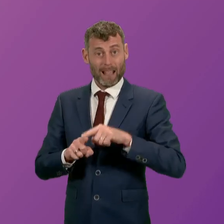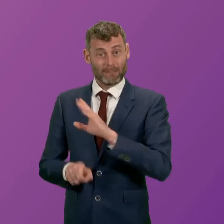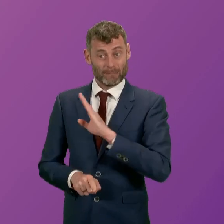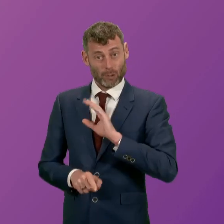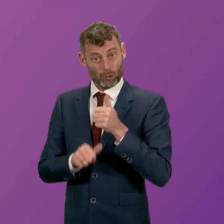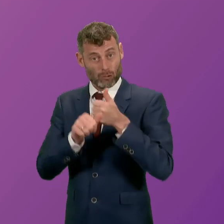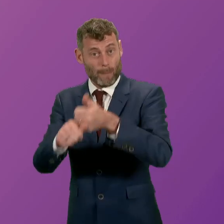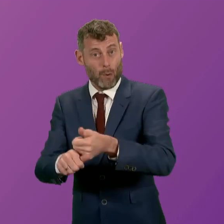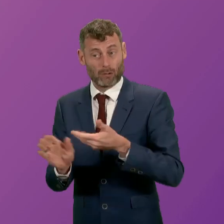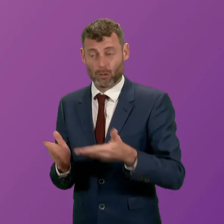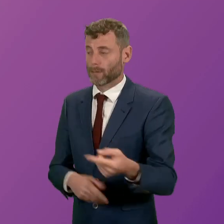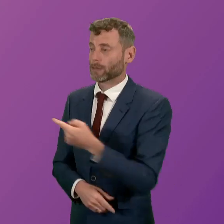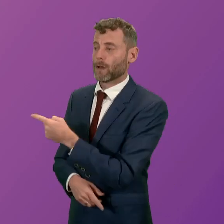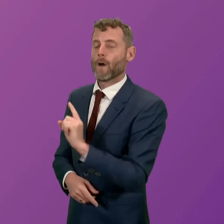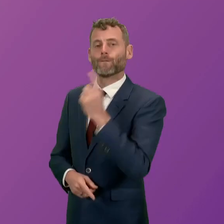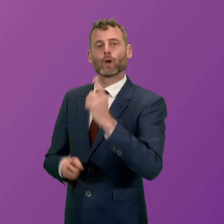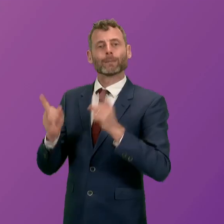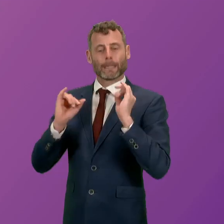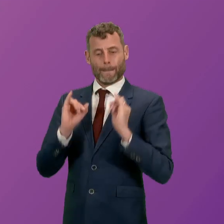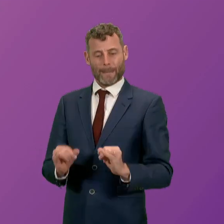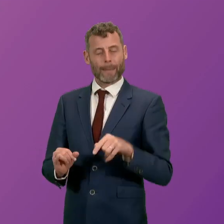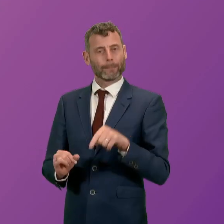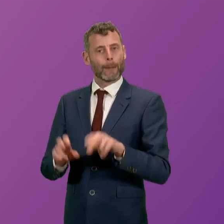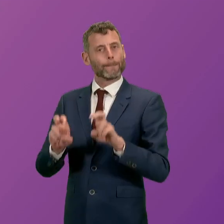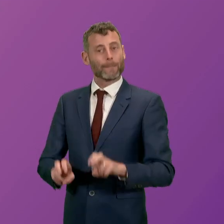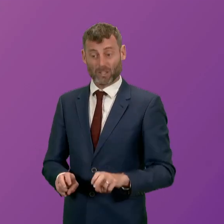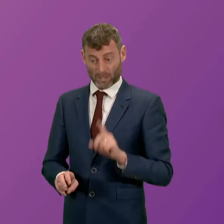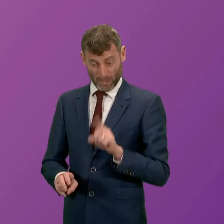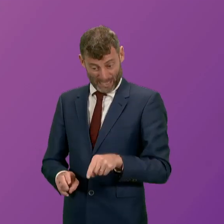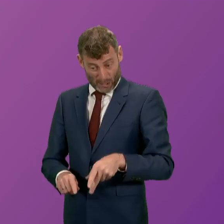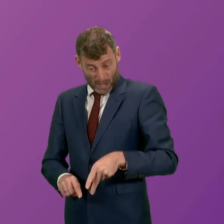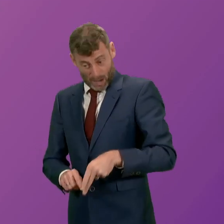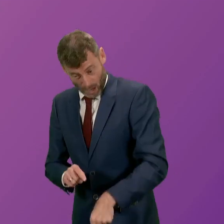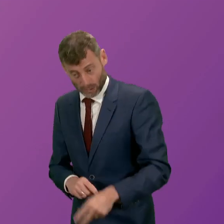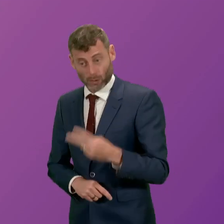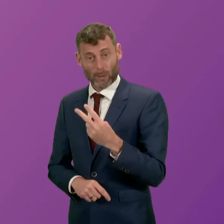but the cuts are not acceptable. The IJB will cut £29 million from services in Edinburgh.